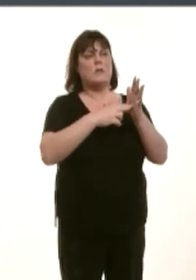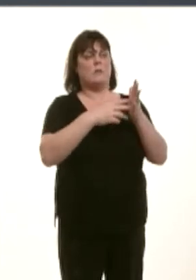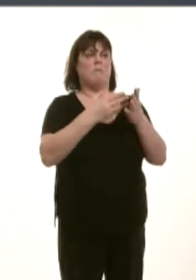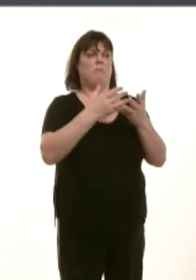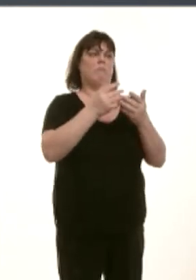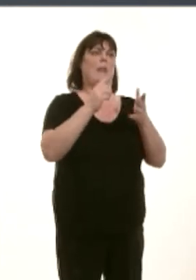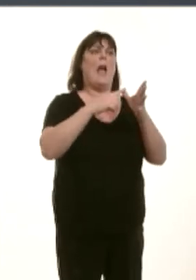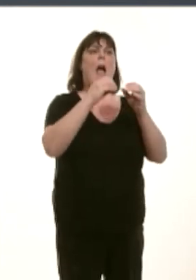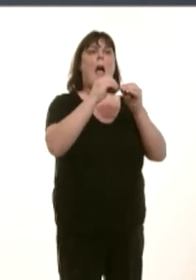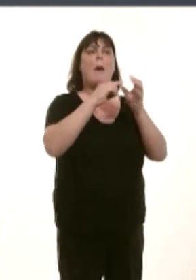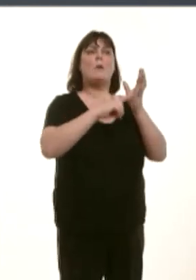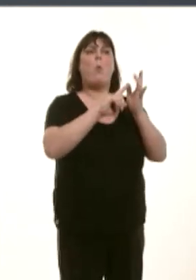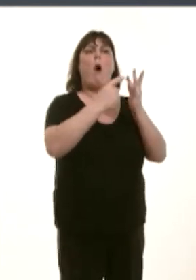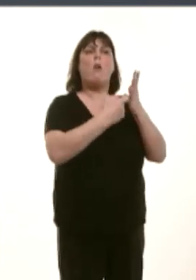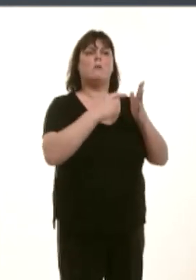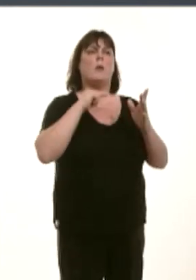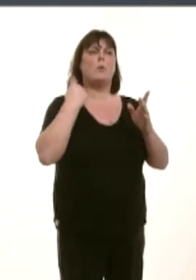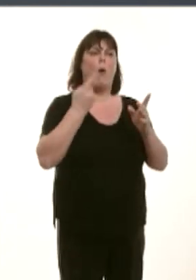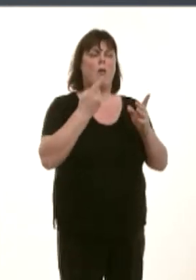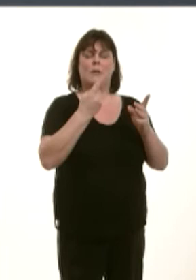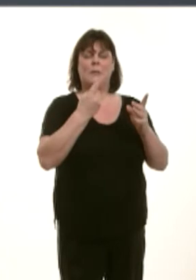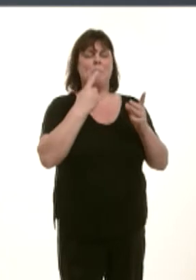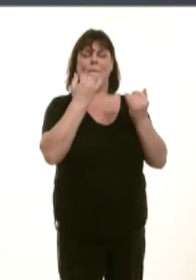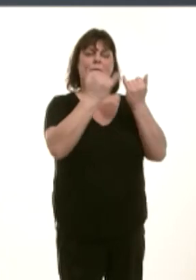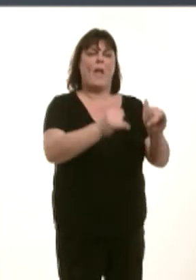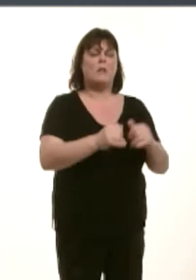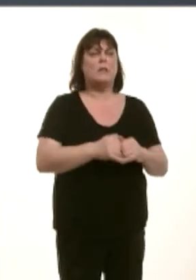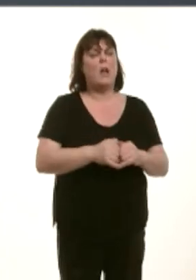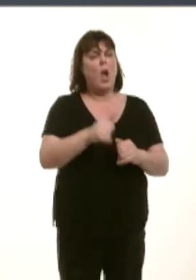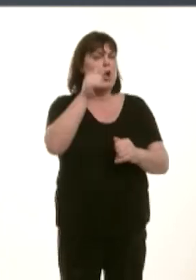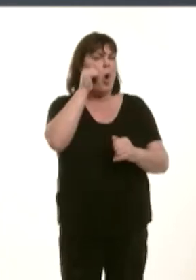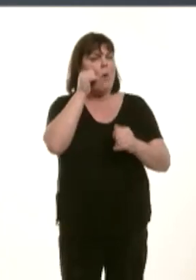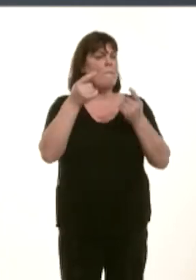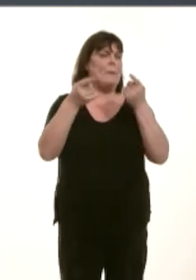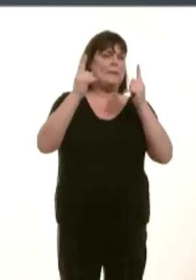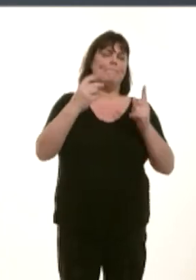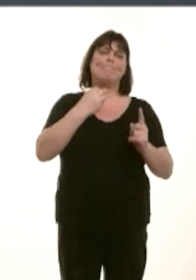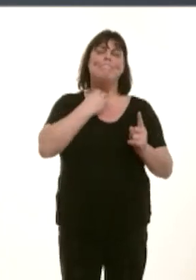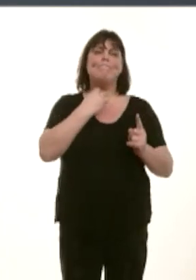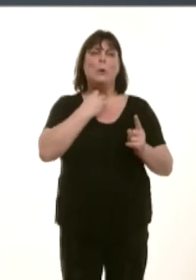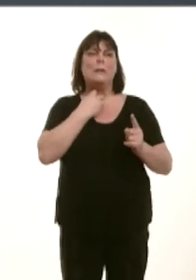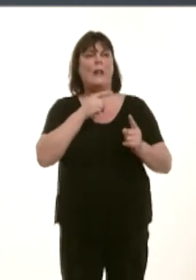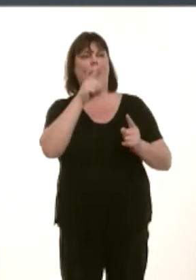So, I am very disappointed, and I’m sure the First Minister will share my disappointment, that there are reports now that that site is being stripped.